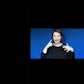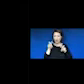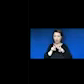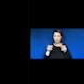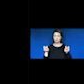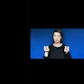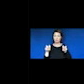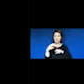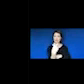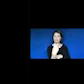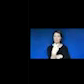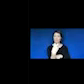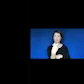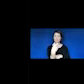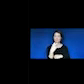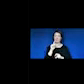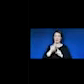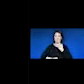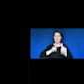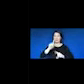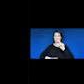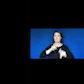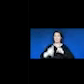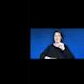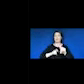and having a lot of questions given to him at once.